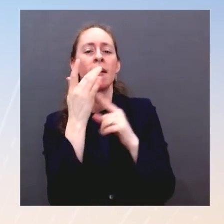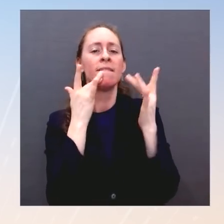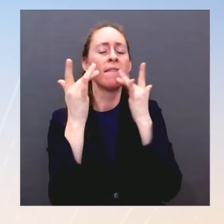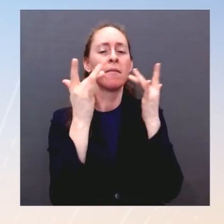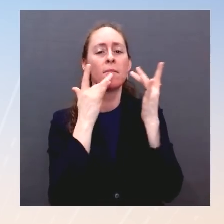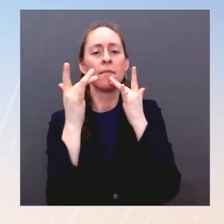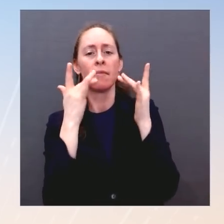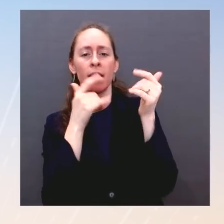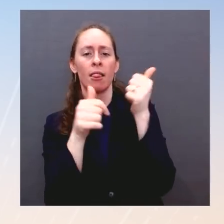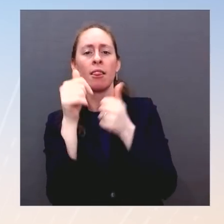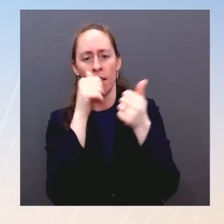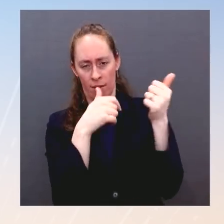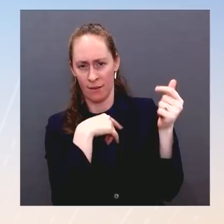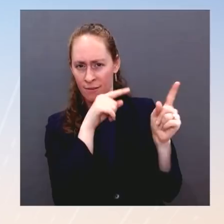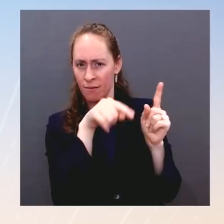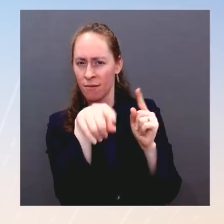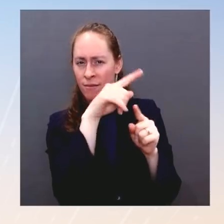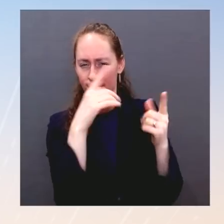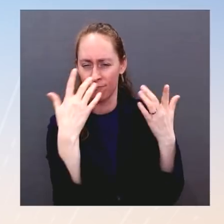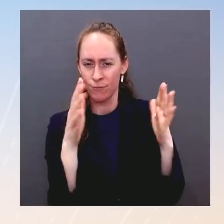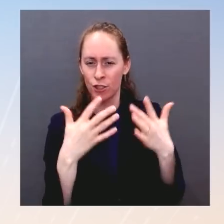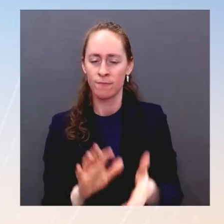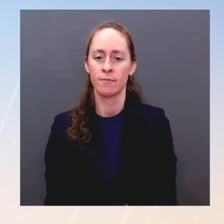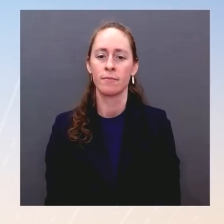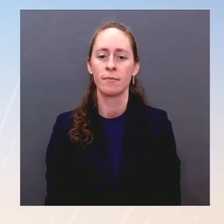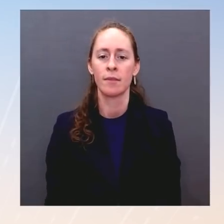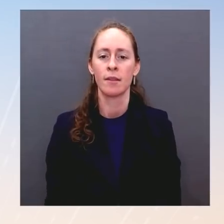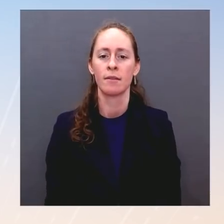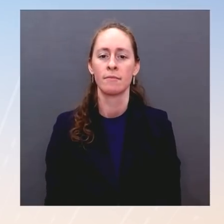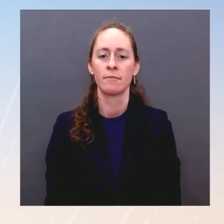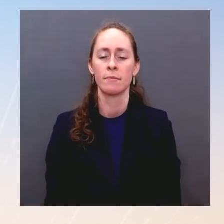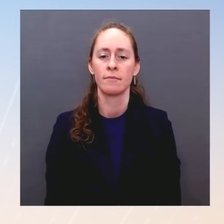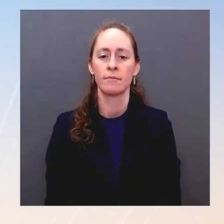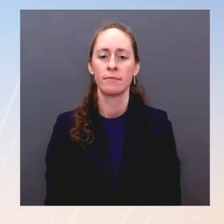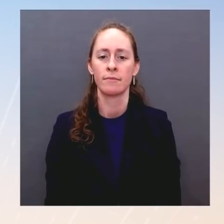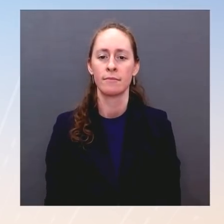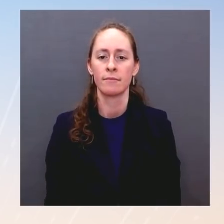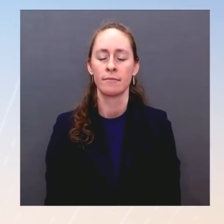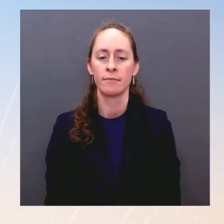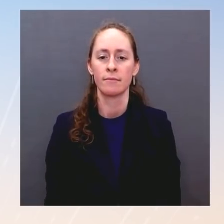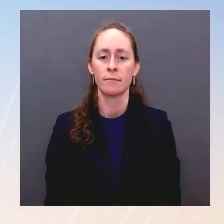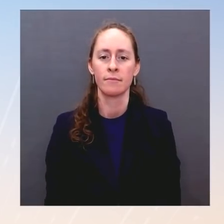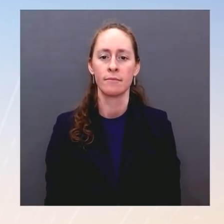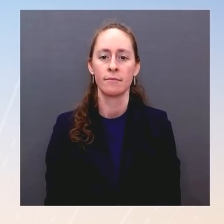but also to treat President Putin as a pariah send a message that there's a free walk for anything.